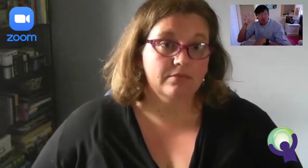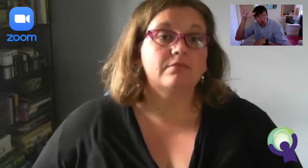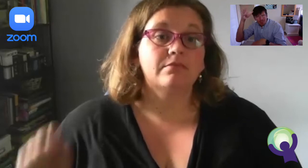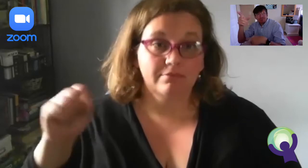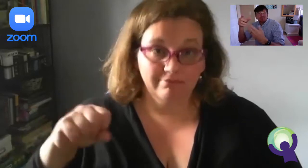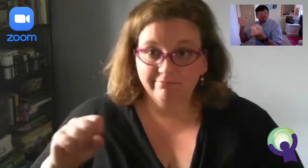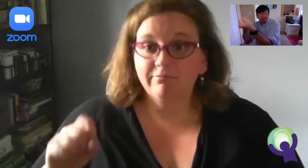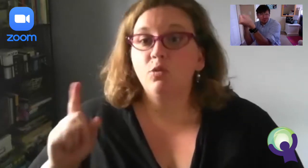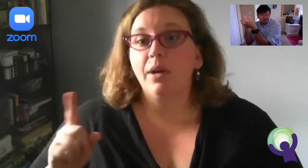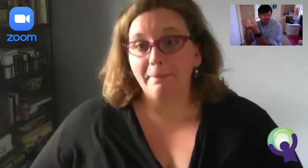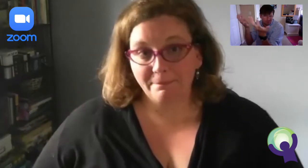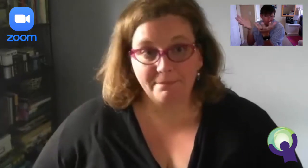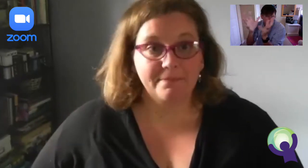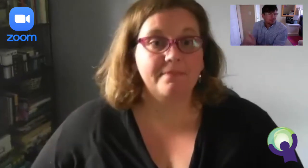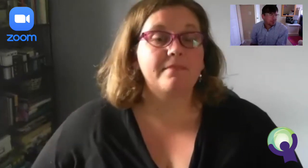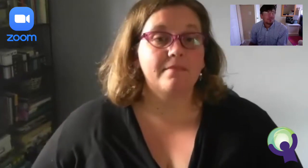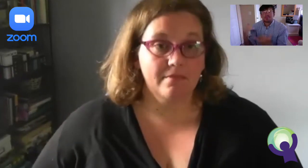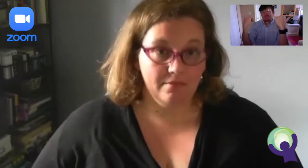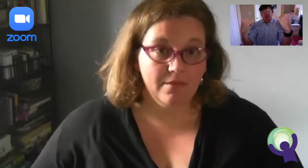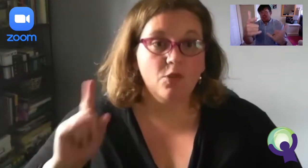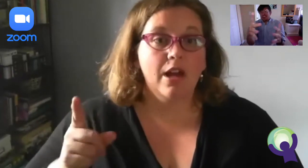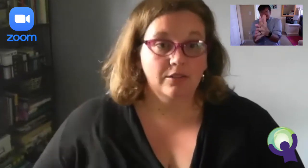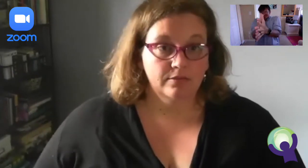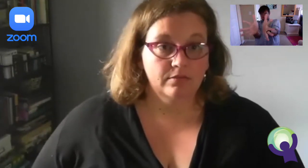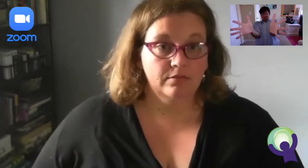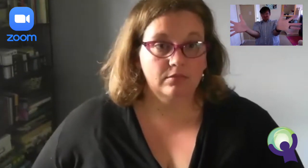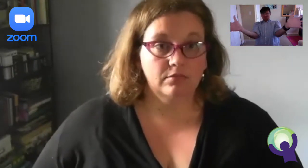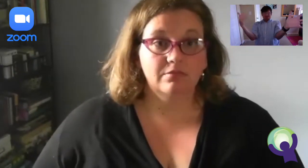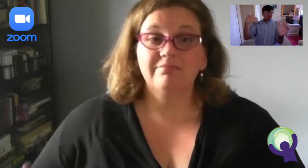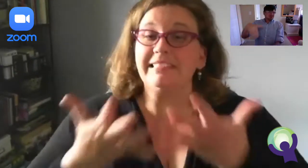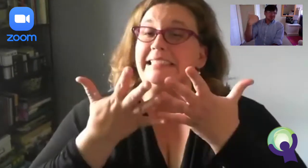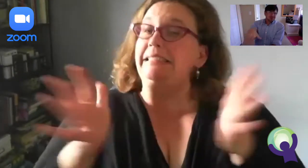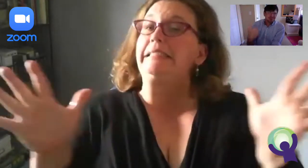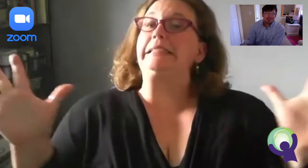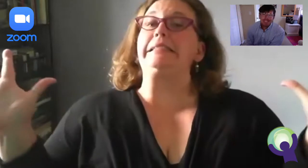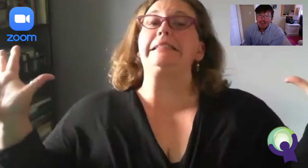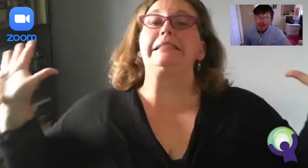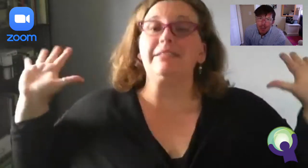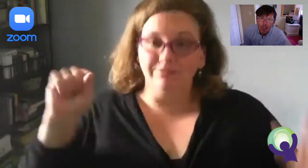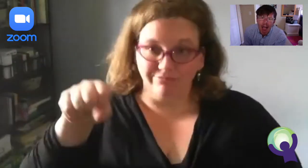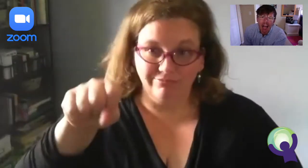and so those are where they're focused and supporting parents, etc. Right now, you're supporting everybody.